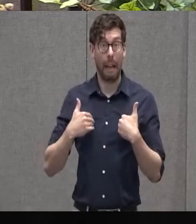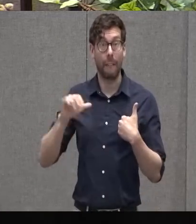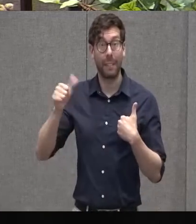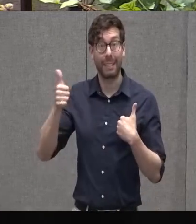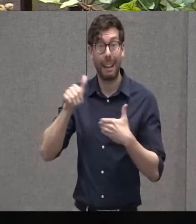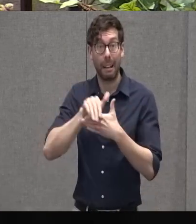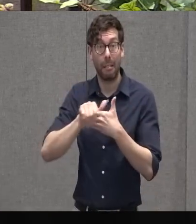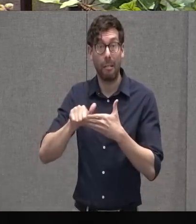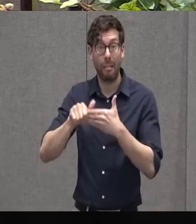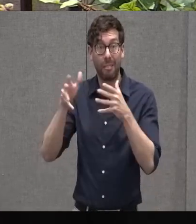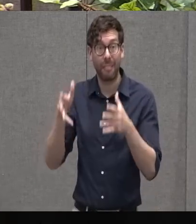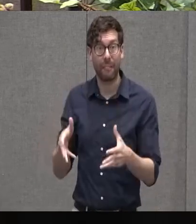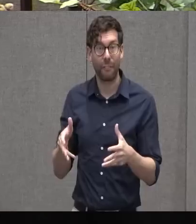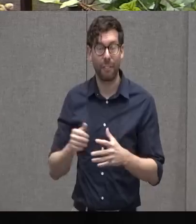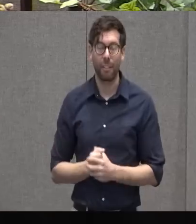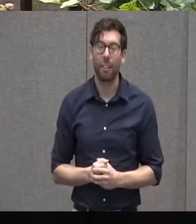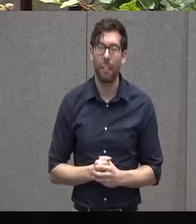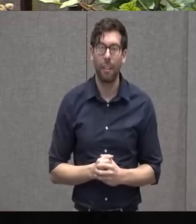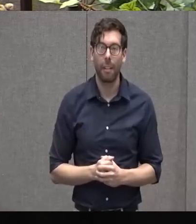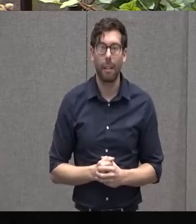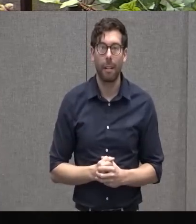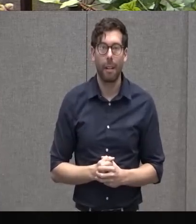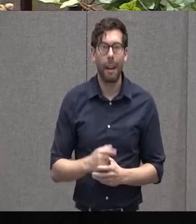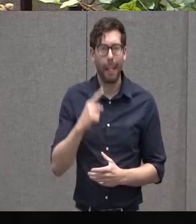I think I'm going to buy this football.